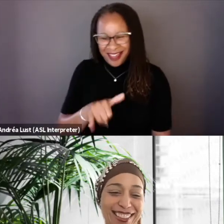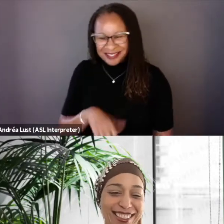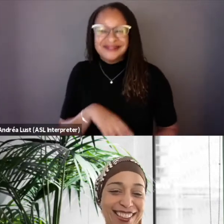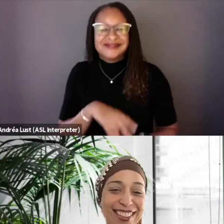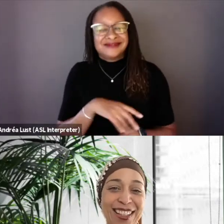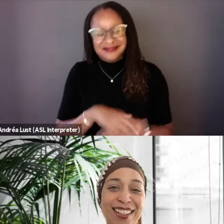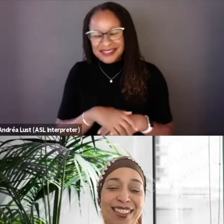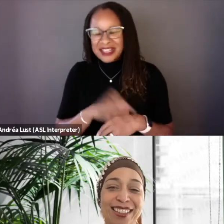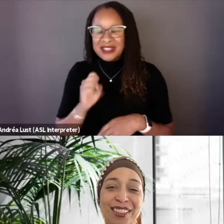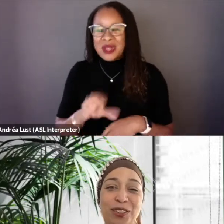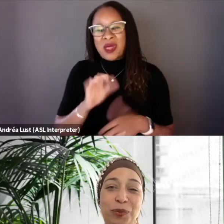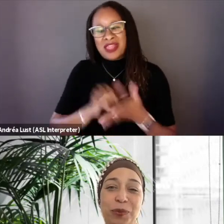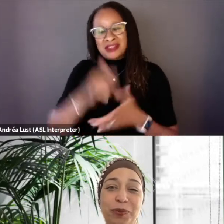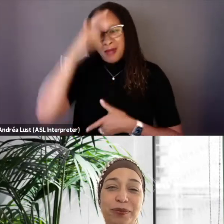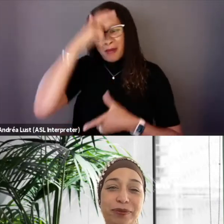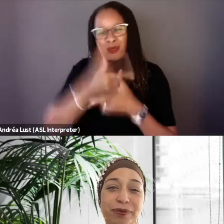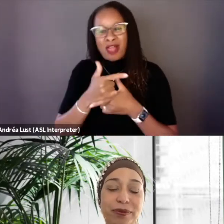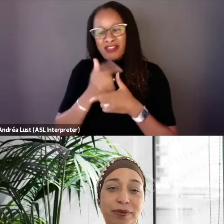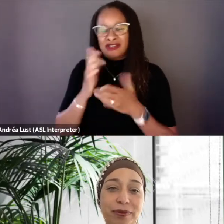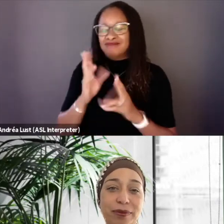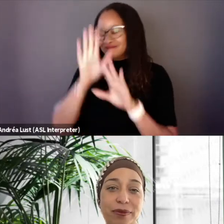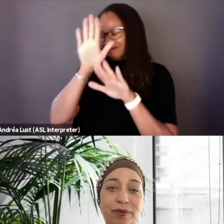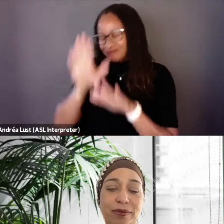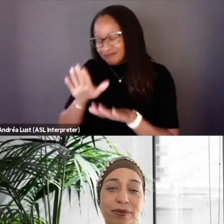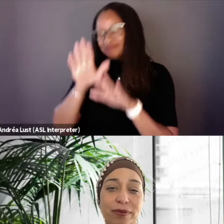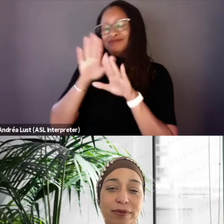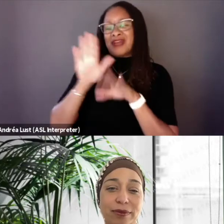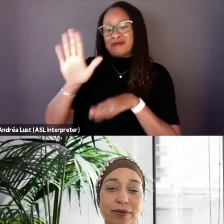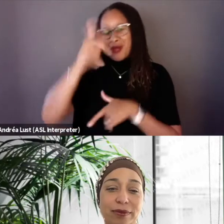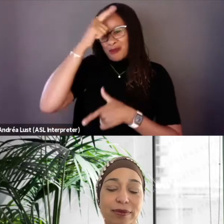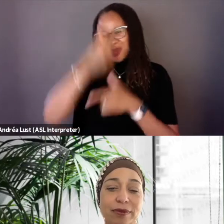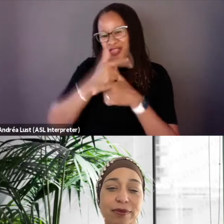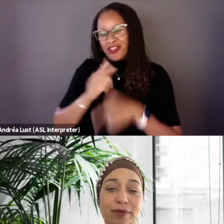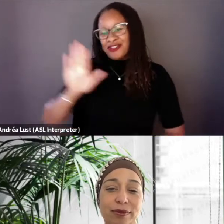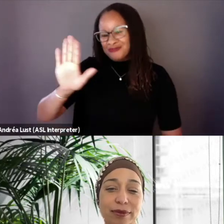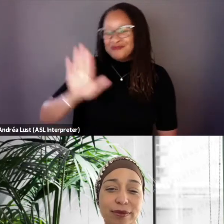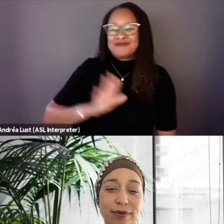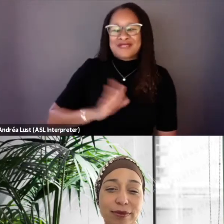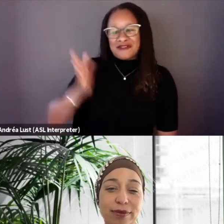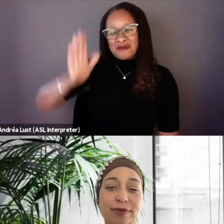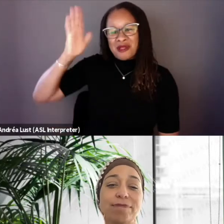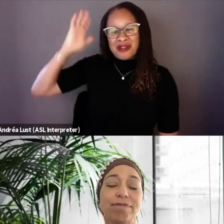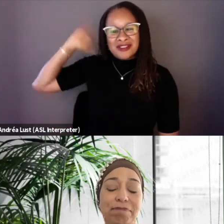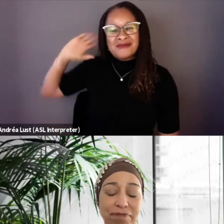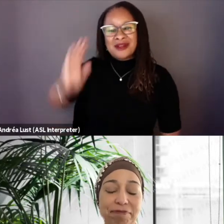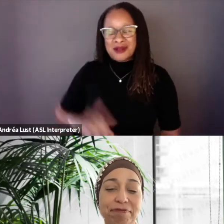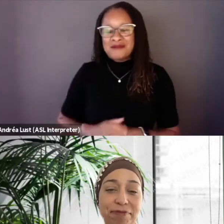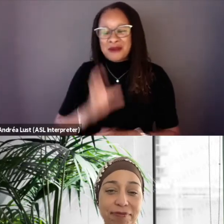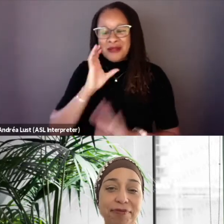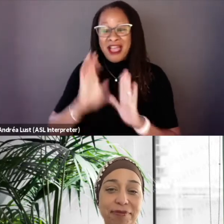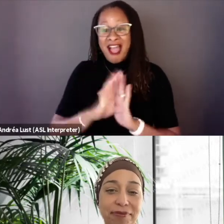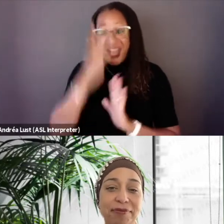That's an awesome picture. You guys look so young. - It's a homage to my brother from back in the day. I forget that it's there, you know